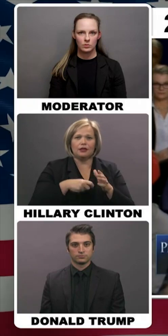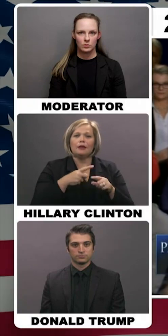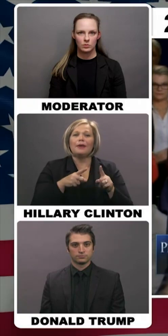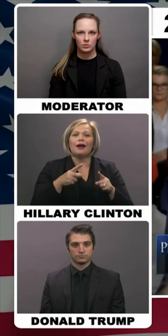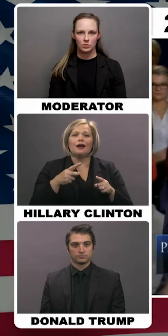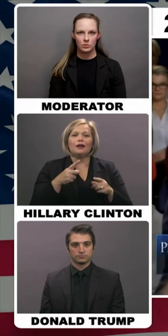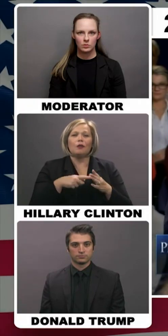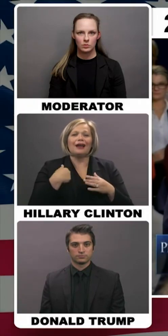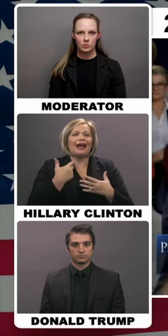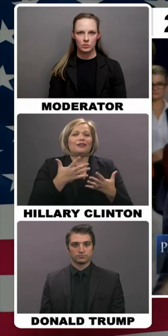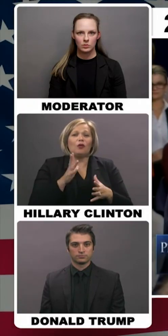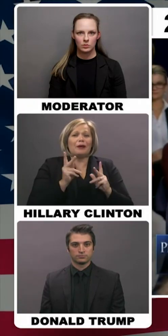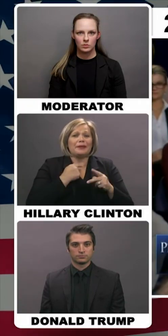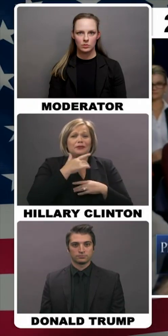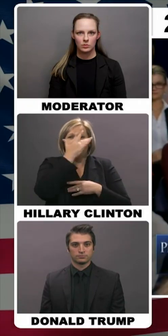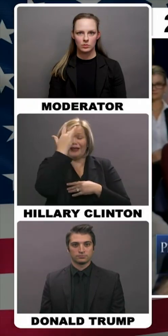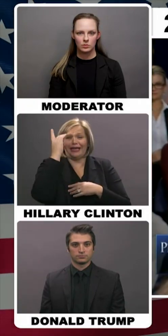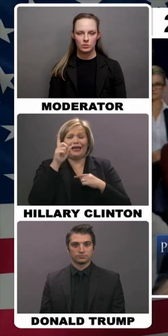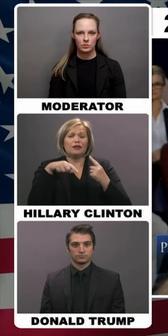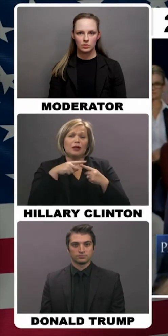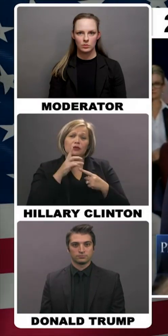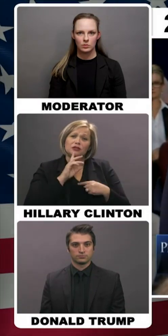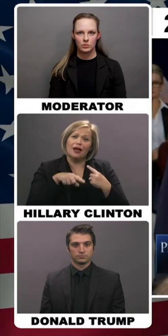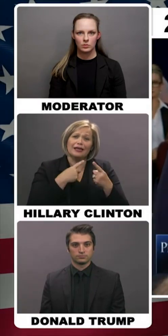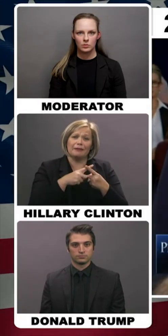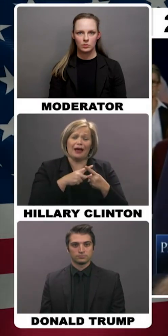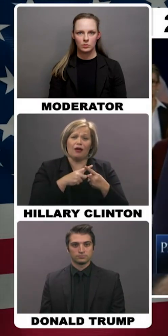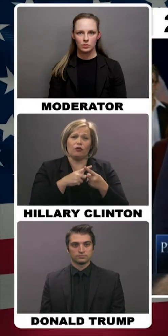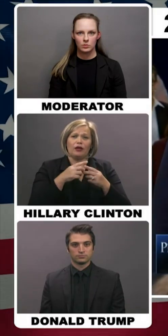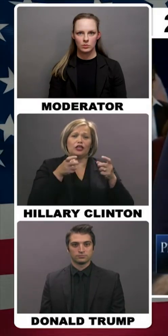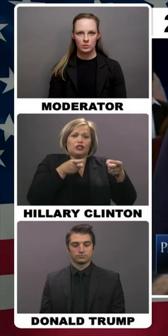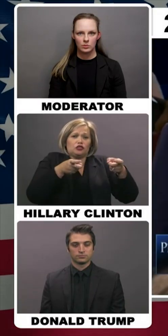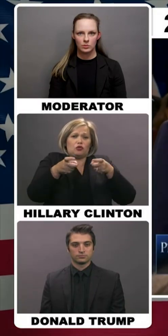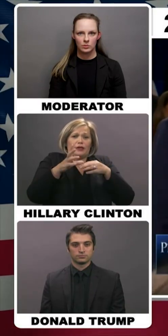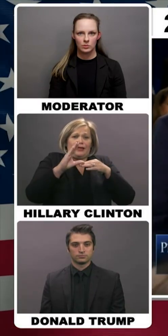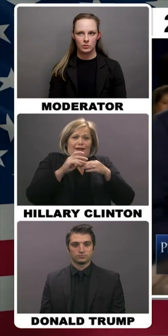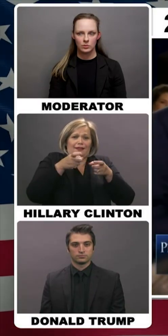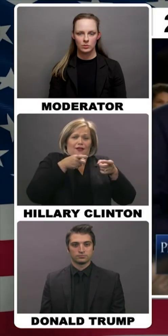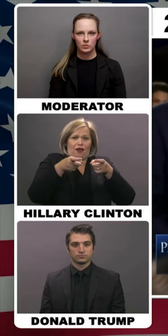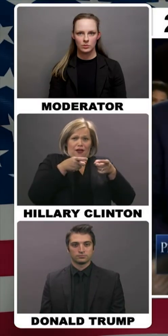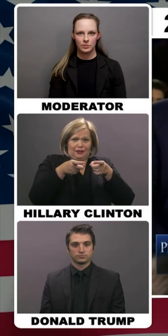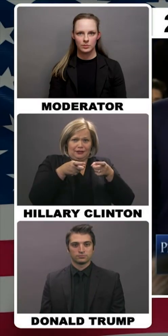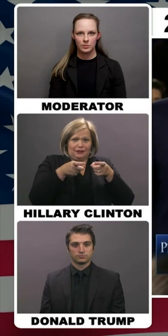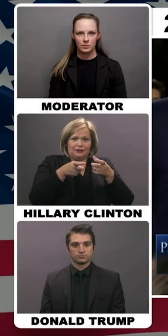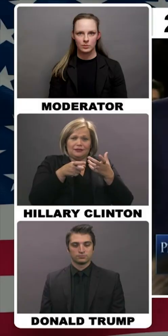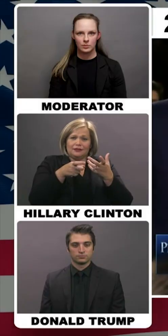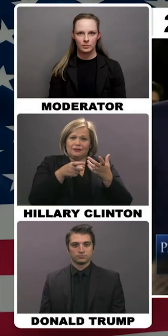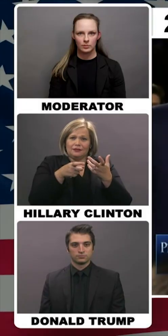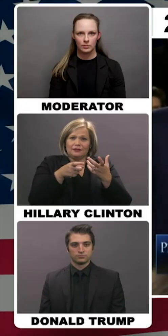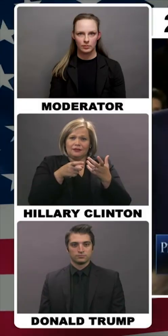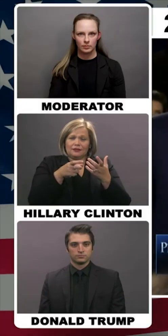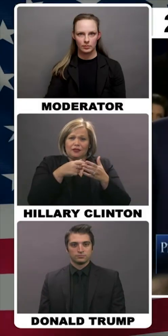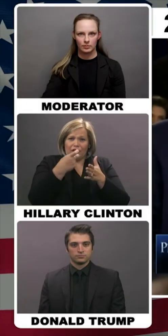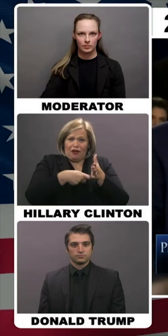to forget when we're talking about reigning in the cost, which has to be, uh, the highest priority of the next, uh, president.